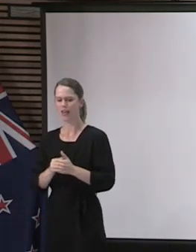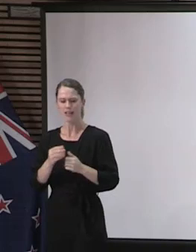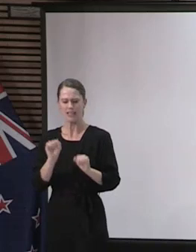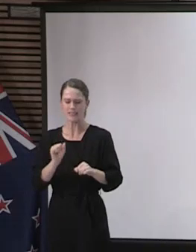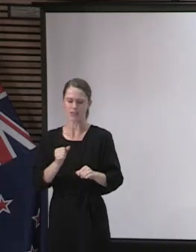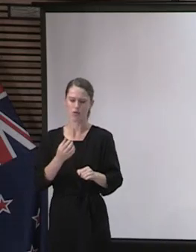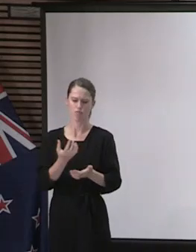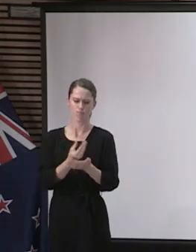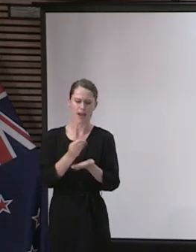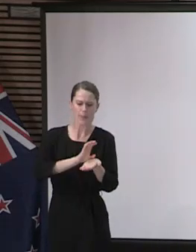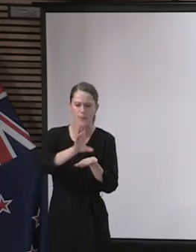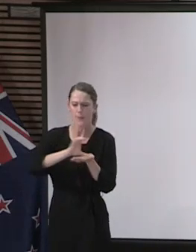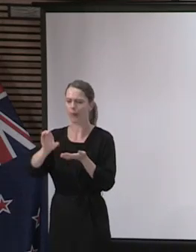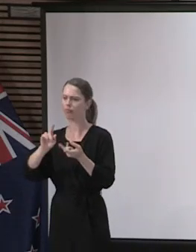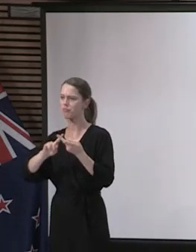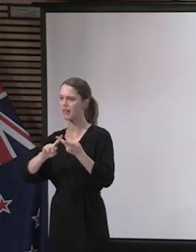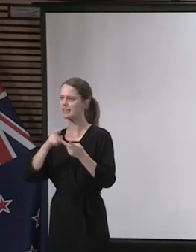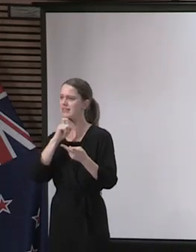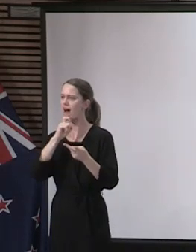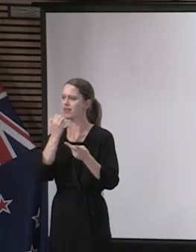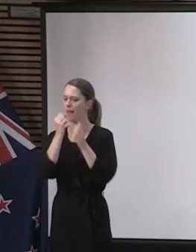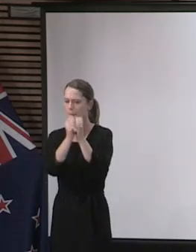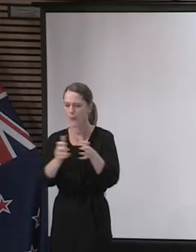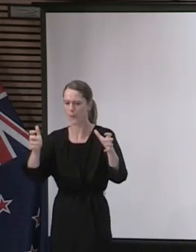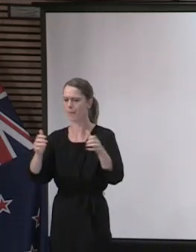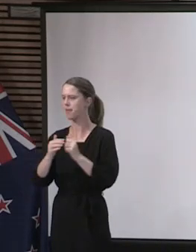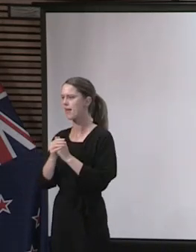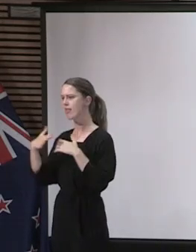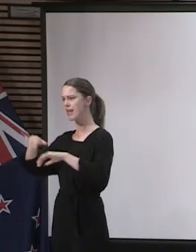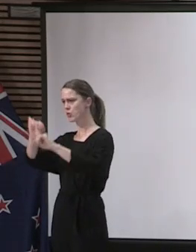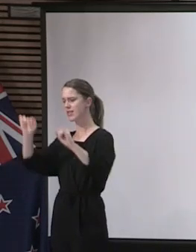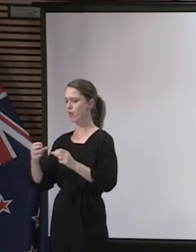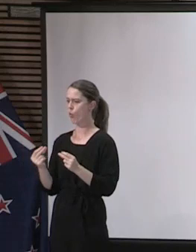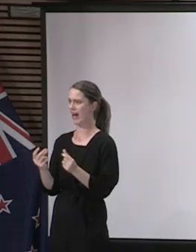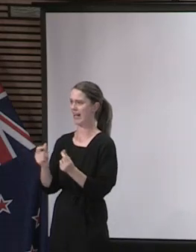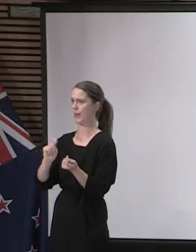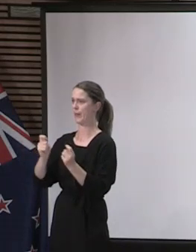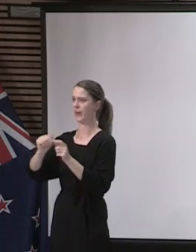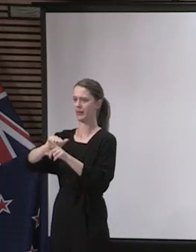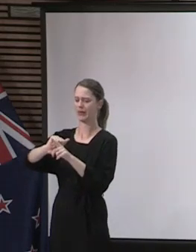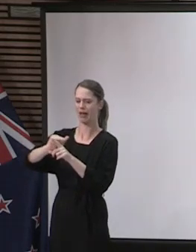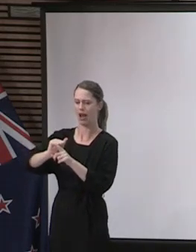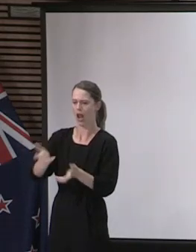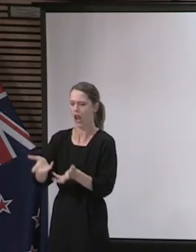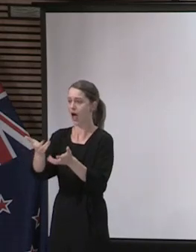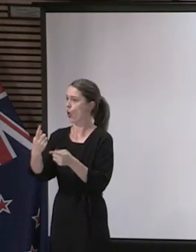pandemic. So, yes, there have been areas where we have needed to best are source